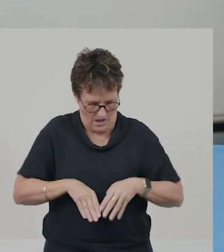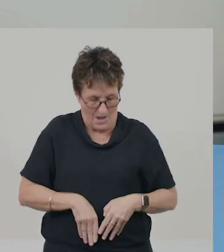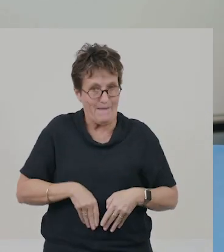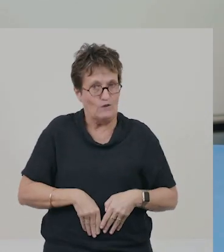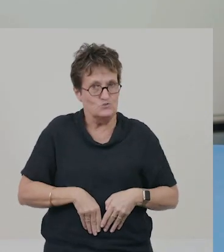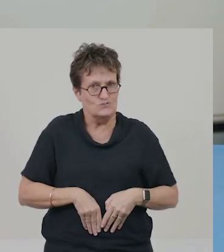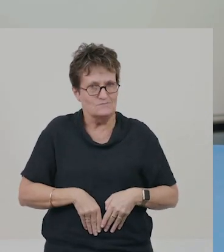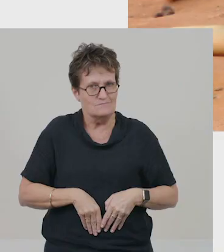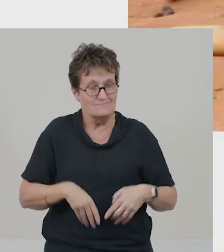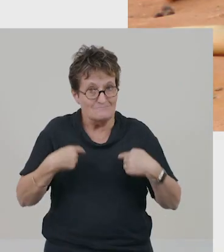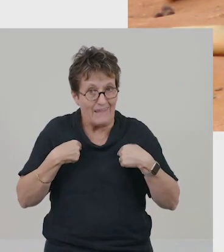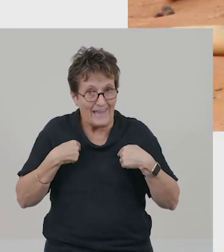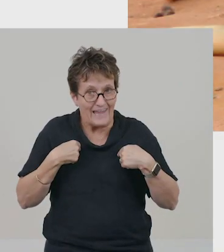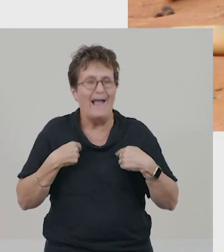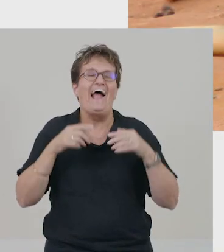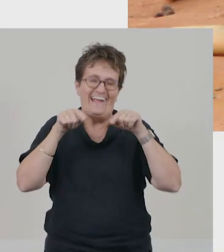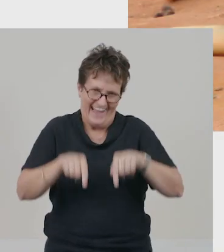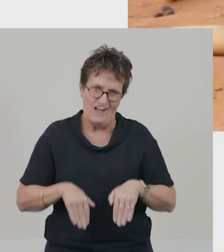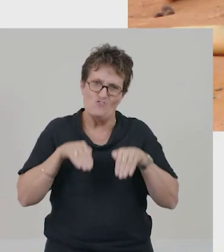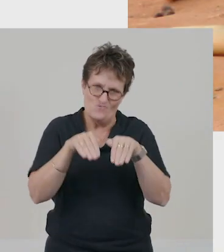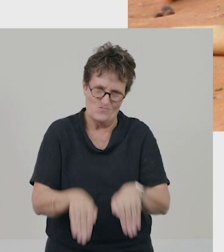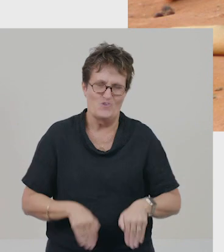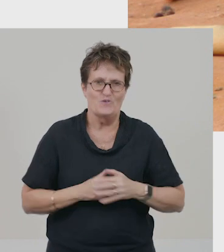Who am I? I am a red kangaroo!